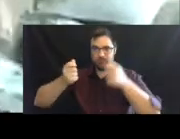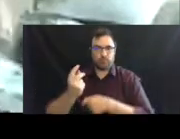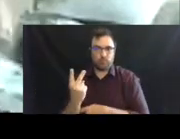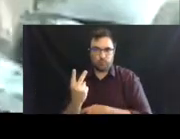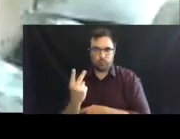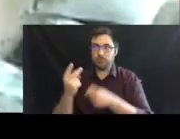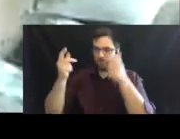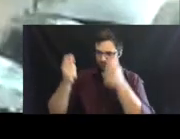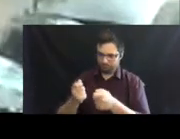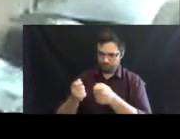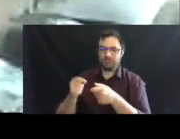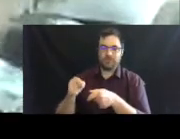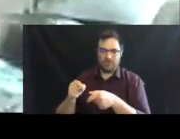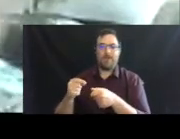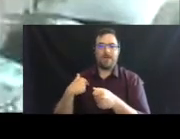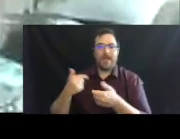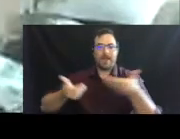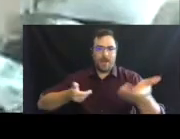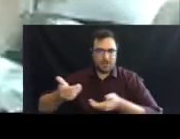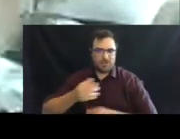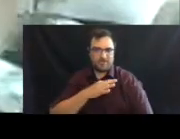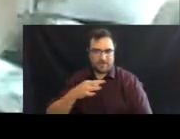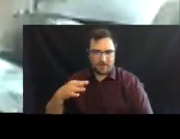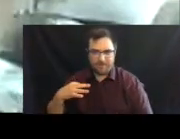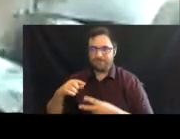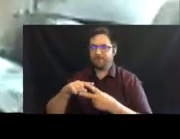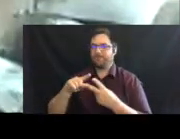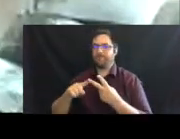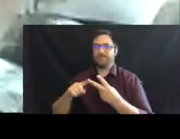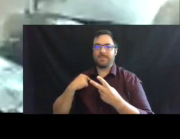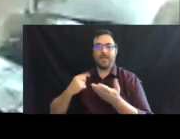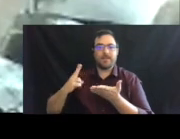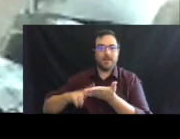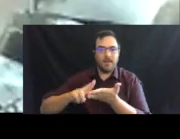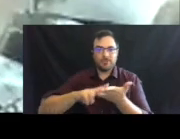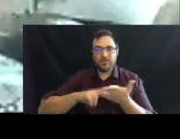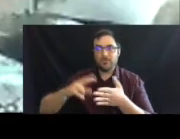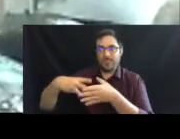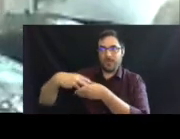staff. It allows us to contract with external providers for different goals and objectives